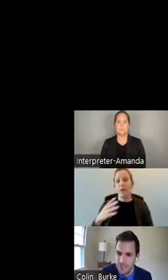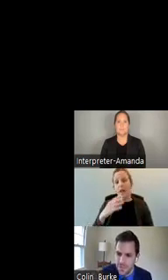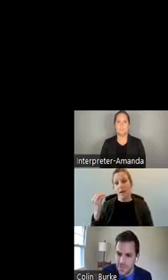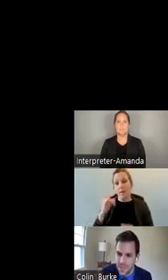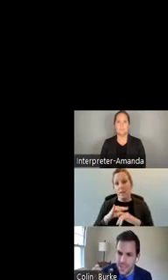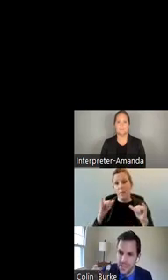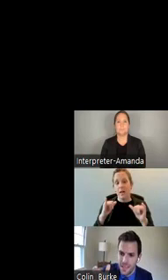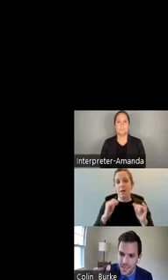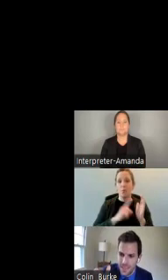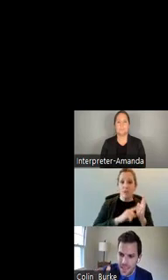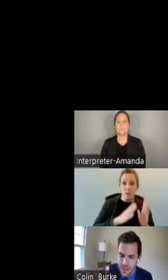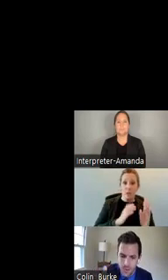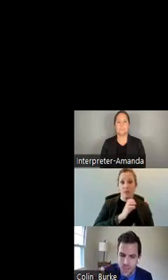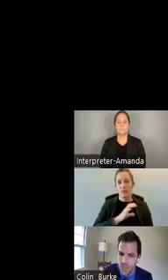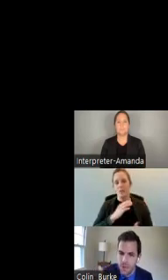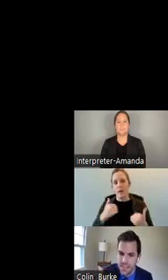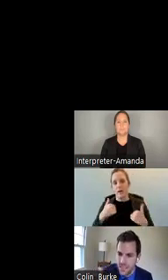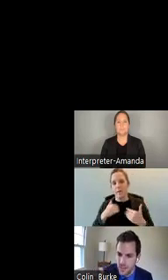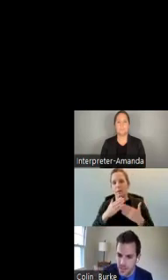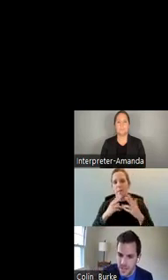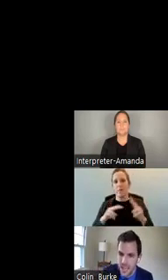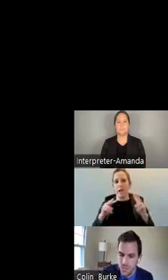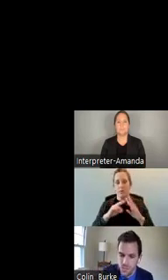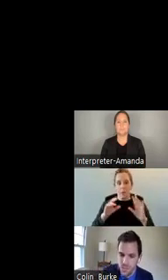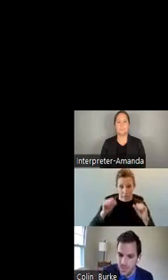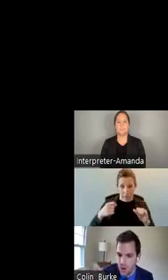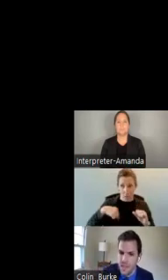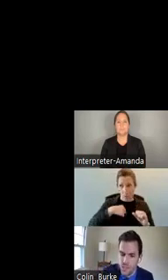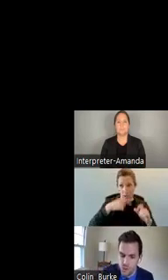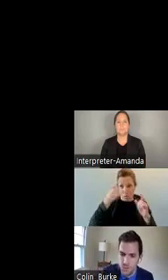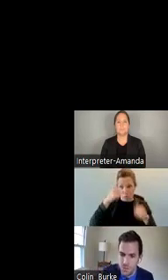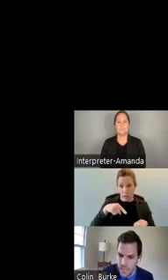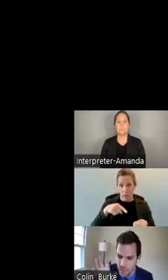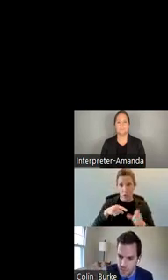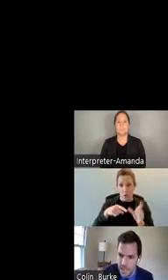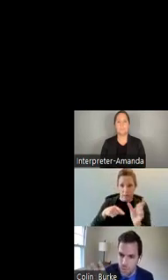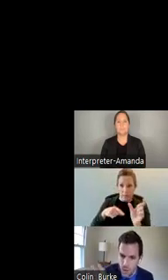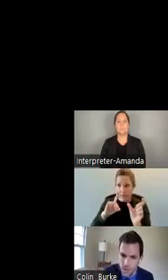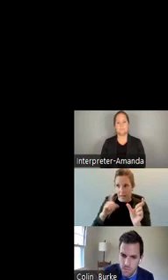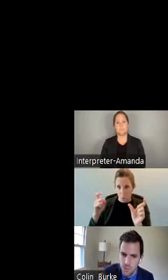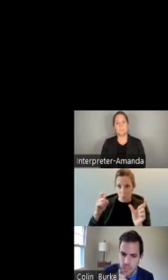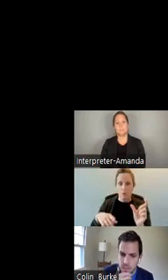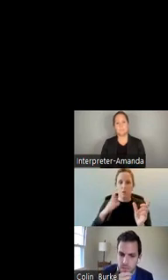able to say can we agree upon a diagnosis to help drive a treatment plan from that one perspective